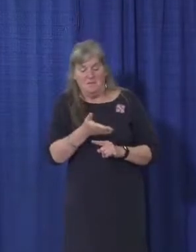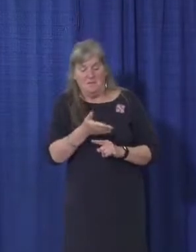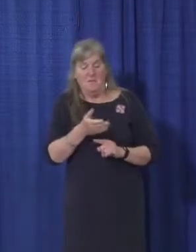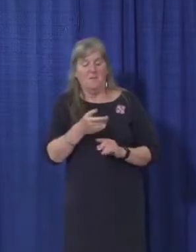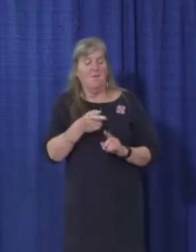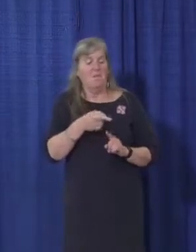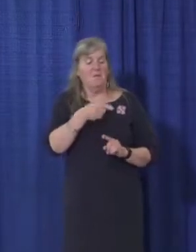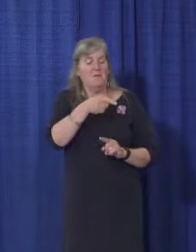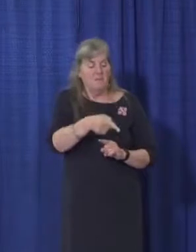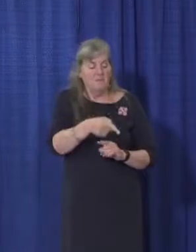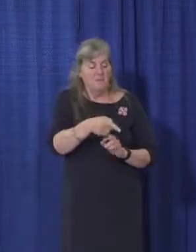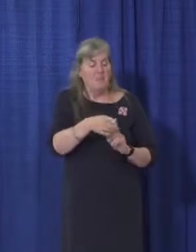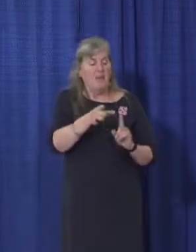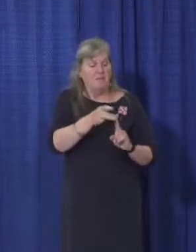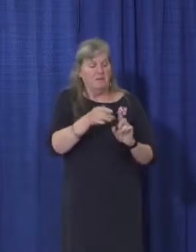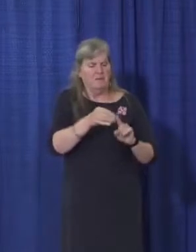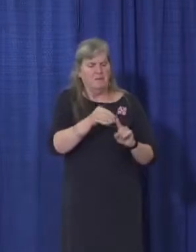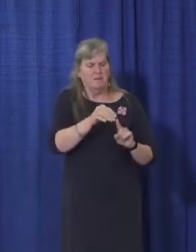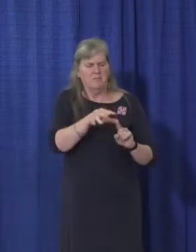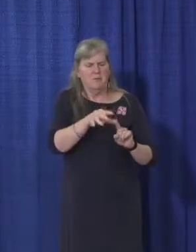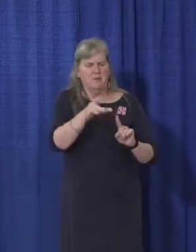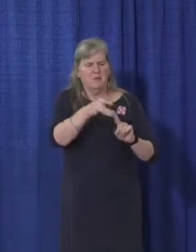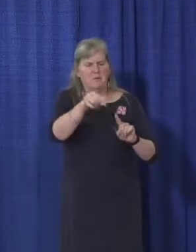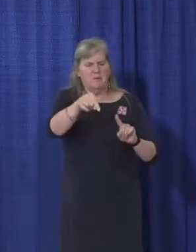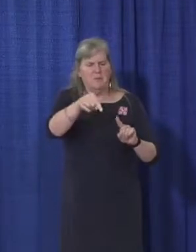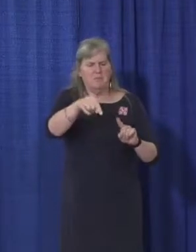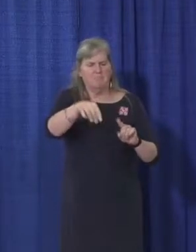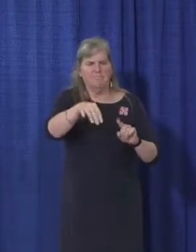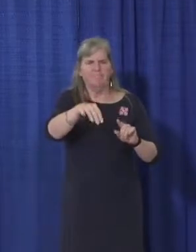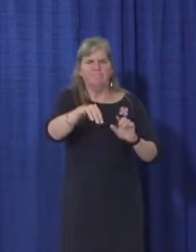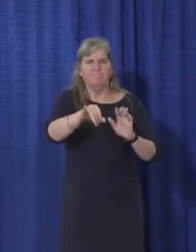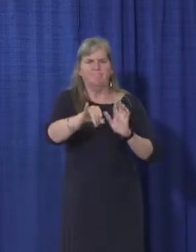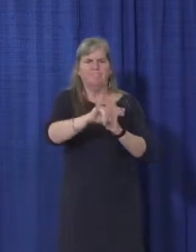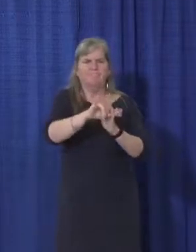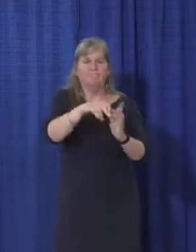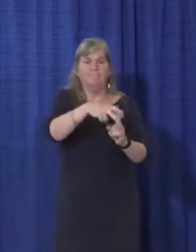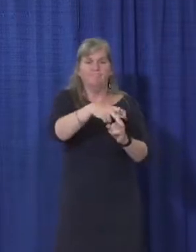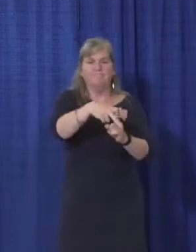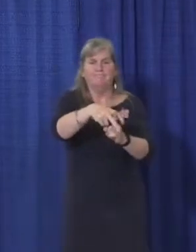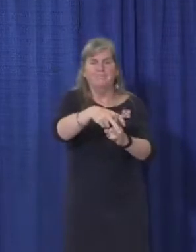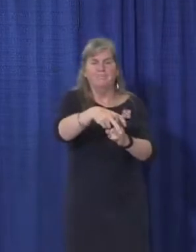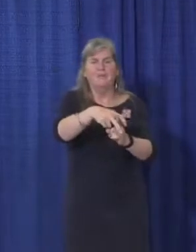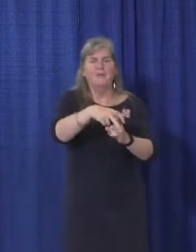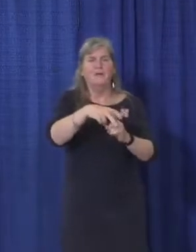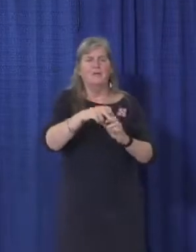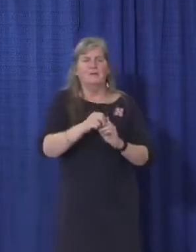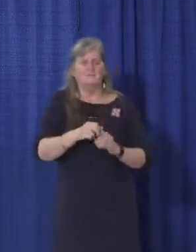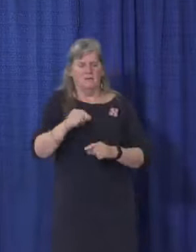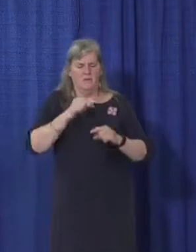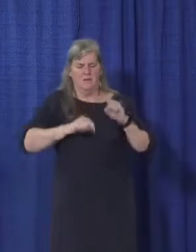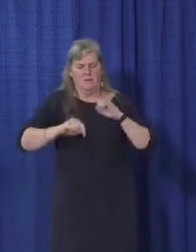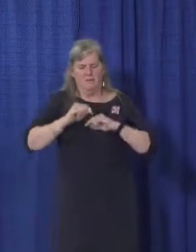a generation of spread and you see people symptomatic.